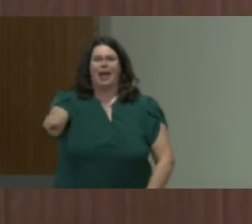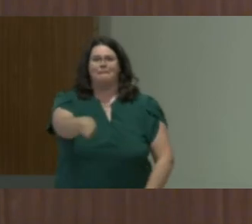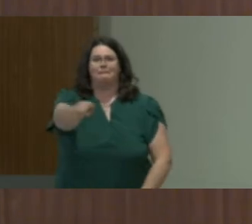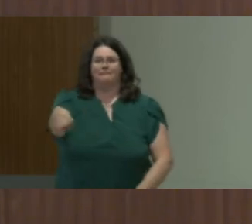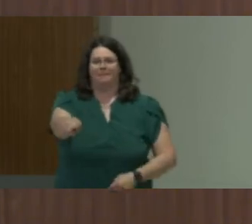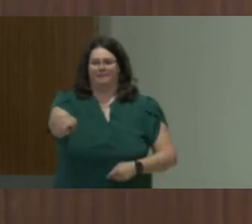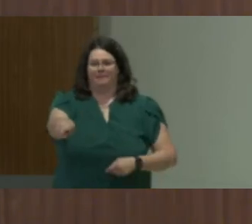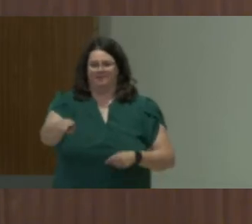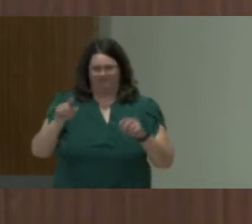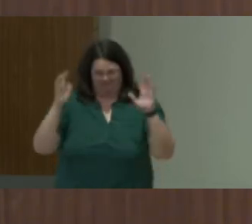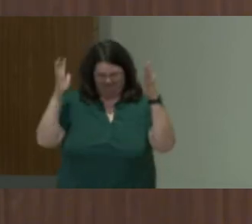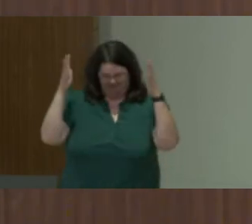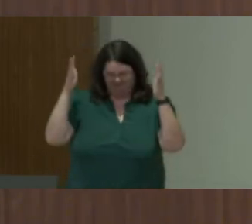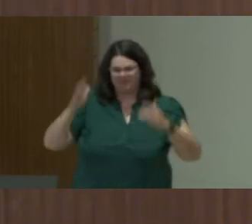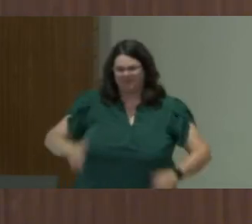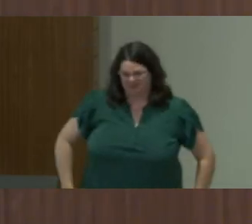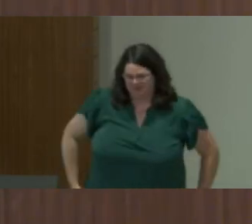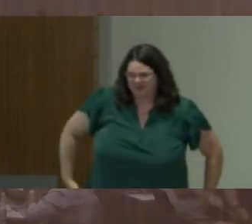Many thanks.